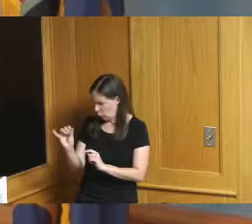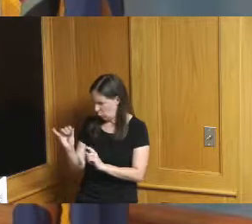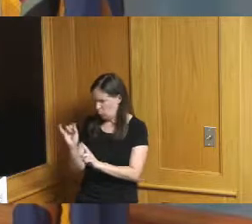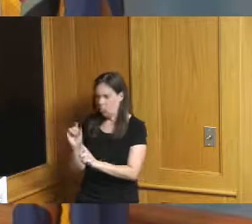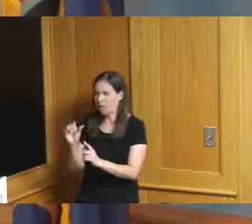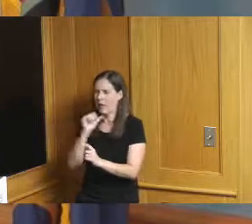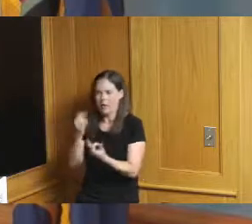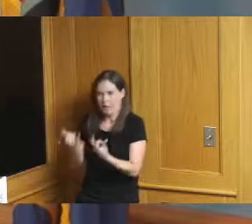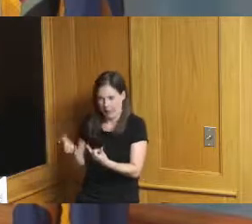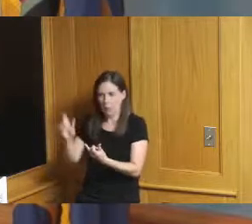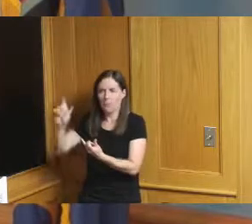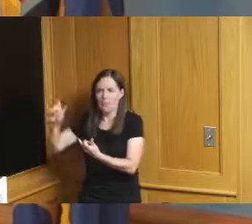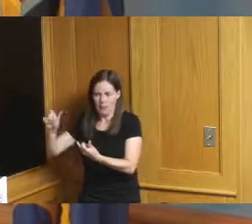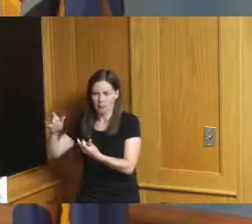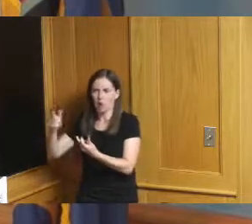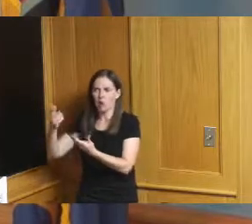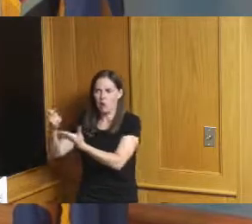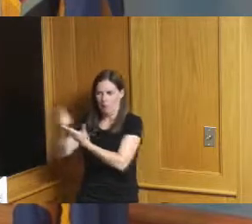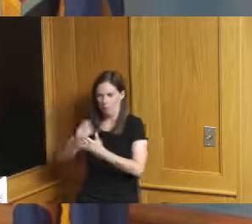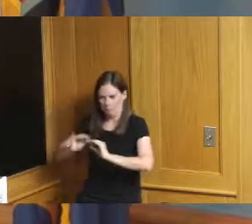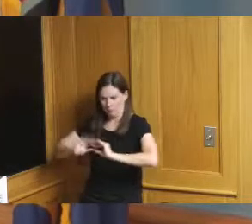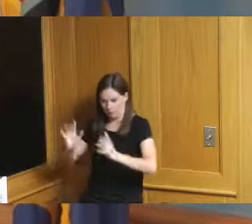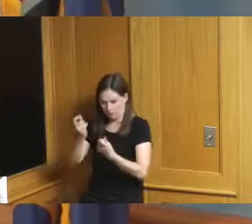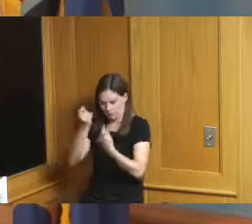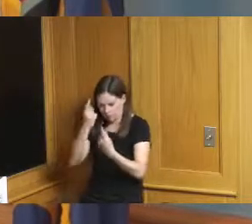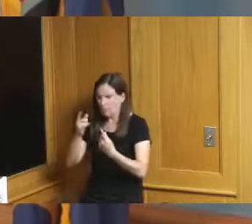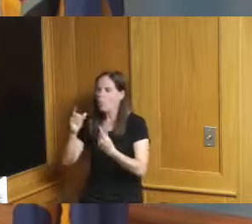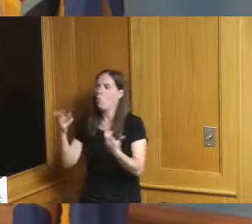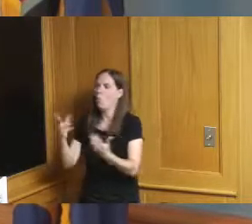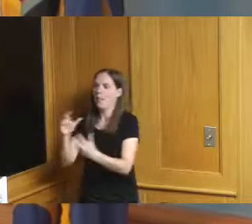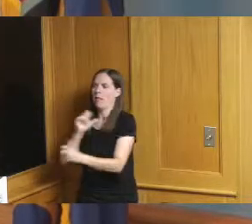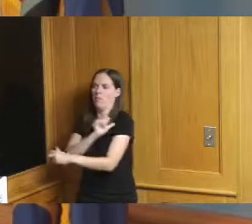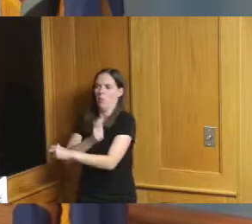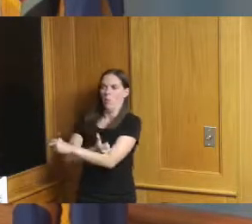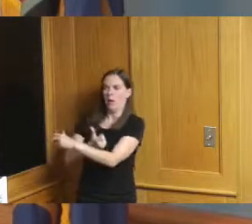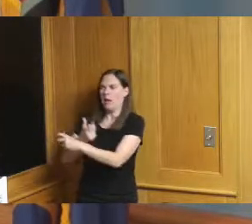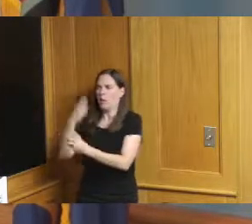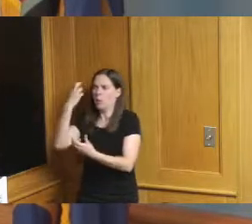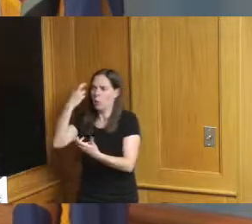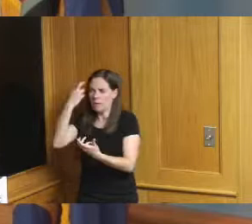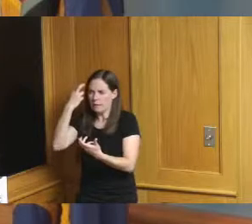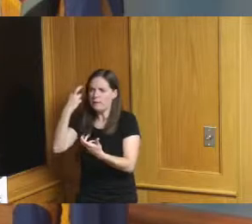some clarity of their authority um and one of the the reasons why when we had the level we made sure